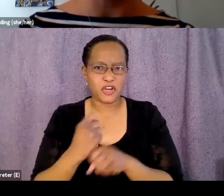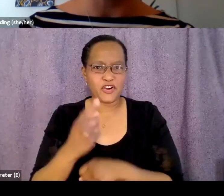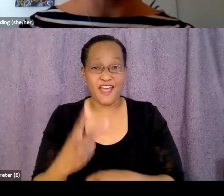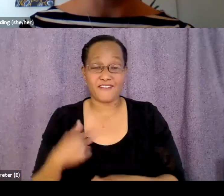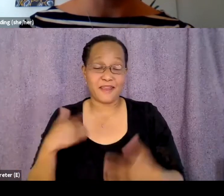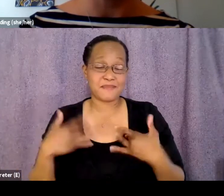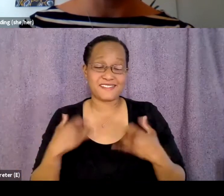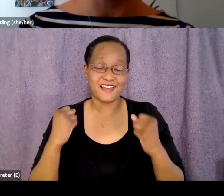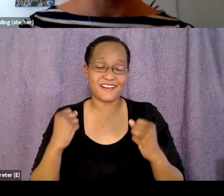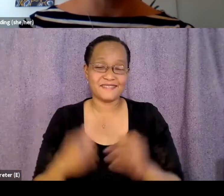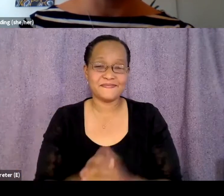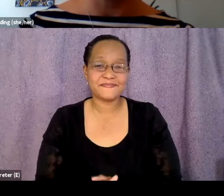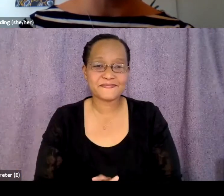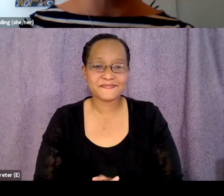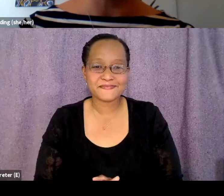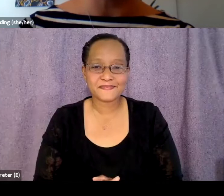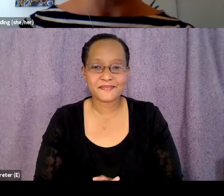Keah Brown: Thank you.